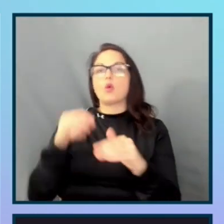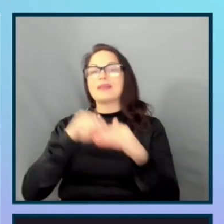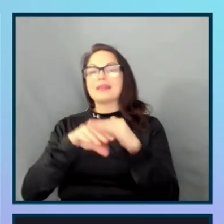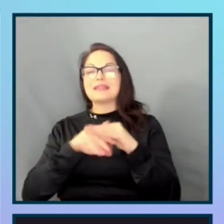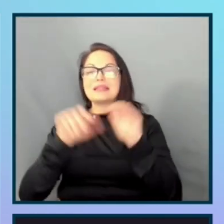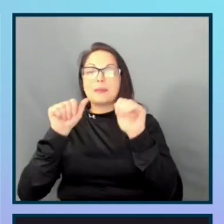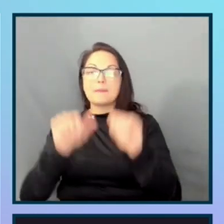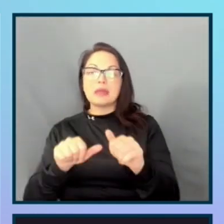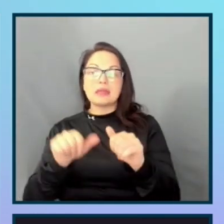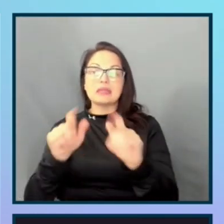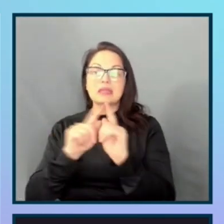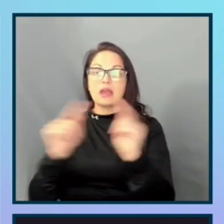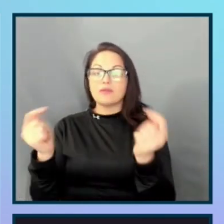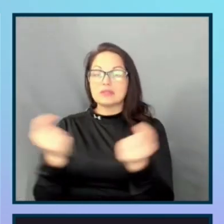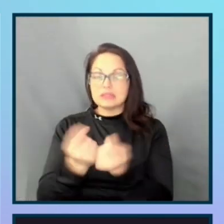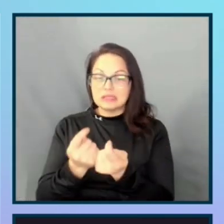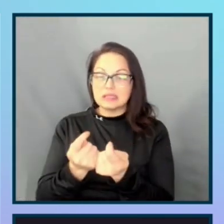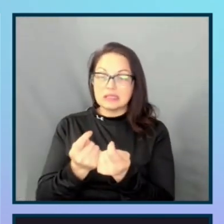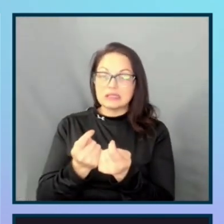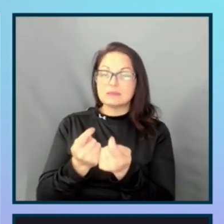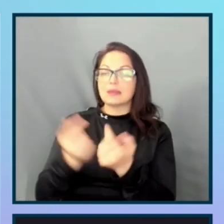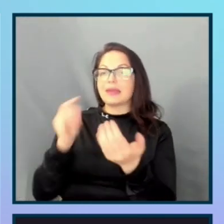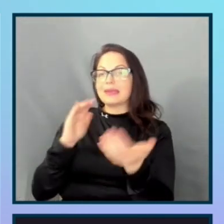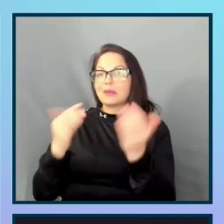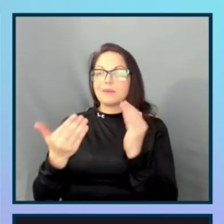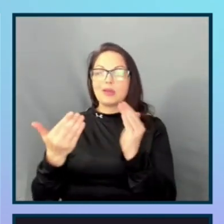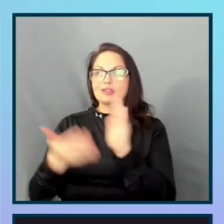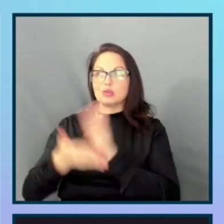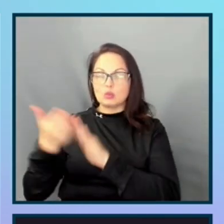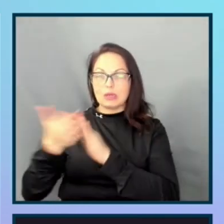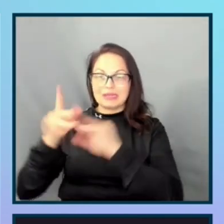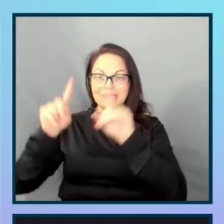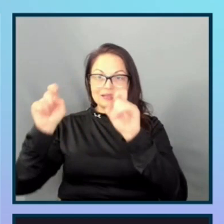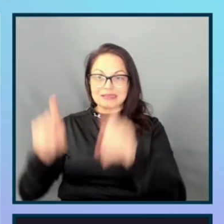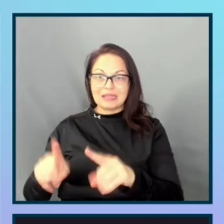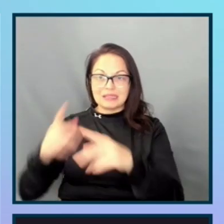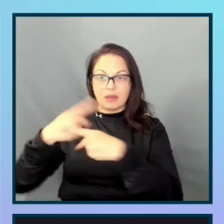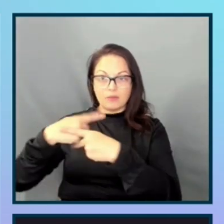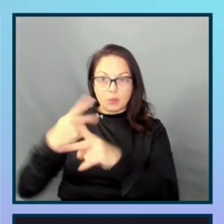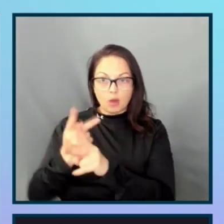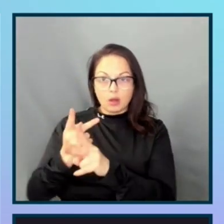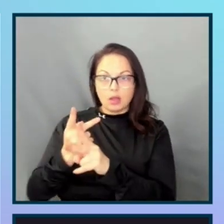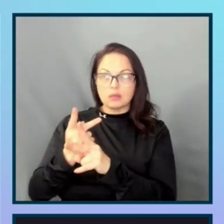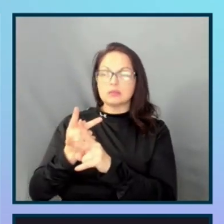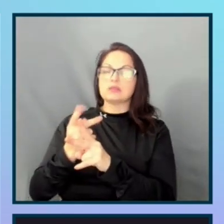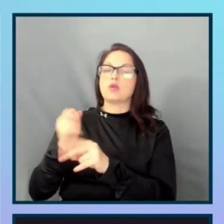As opposed to running the testing of the product or the prototype or the design which we're trying to test,